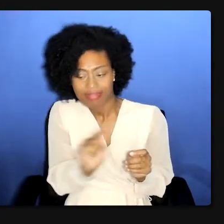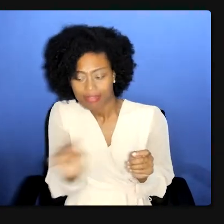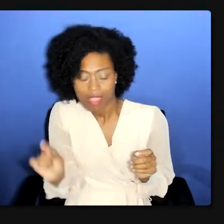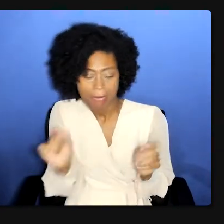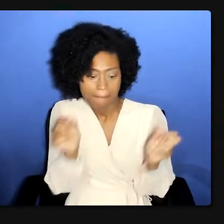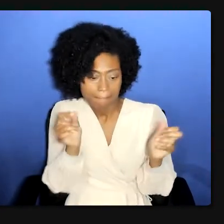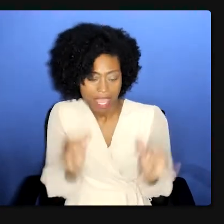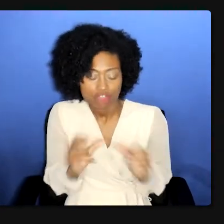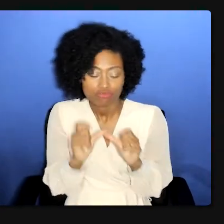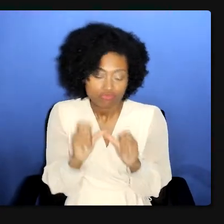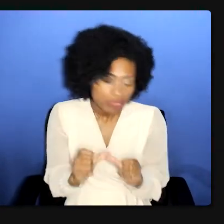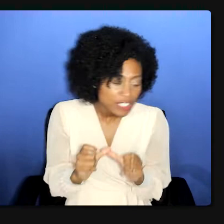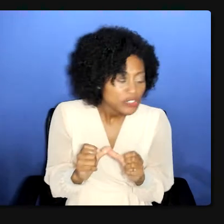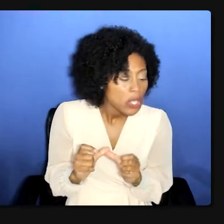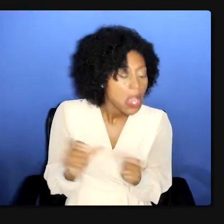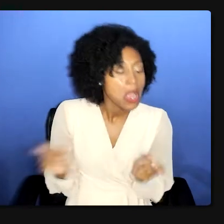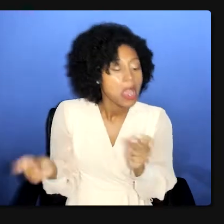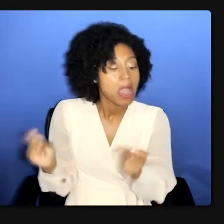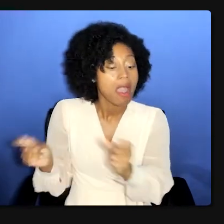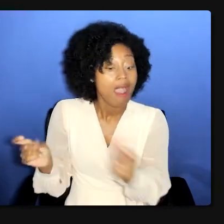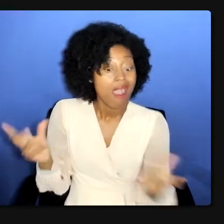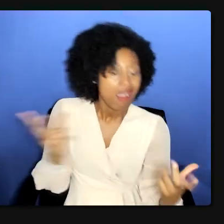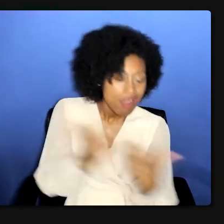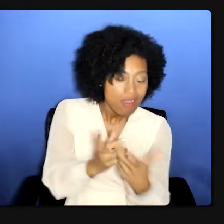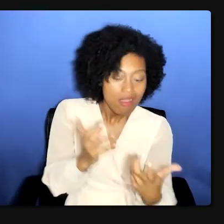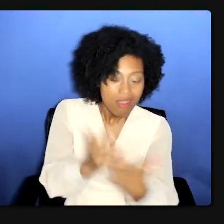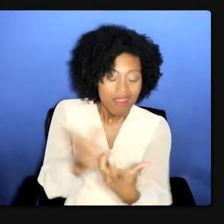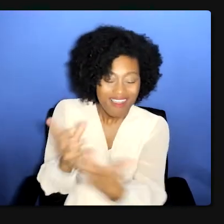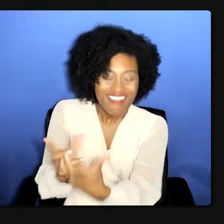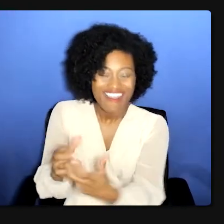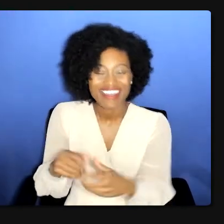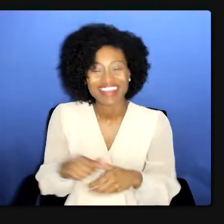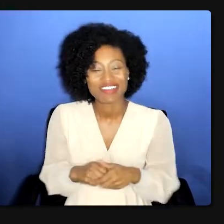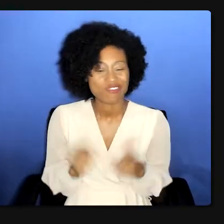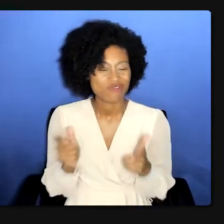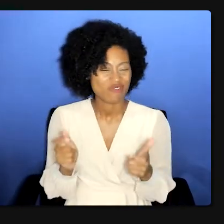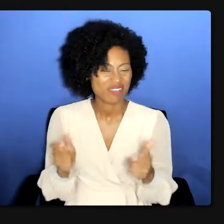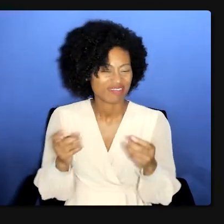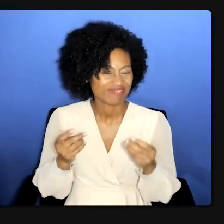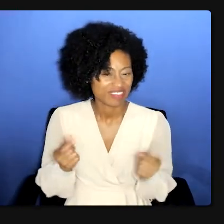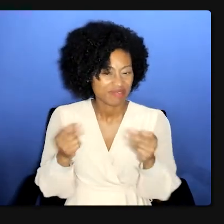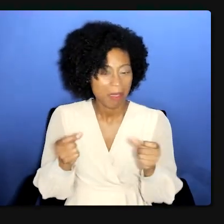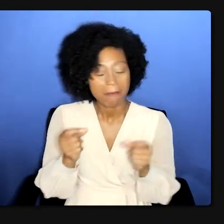and continuously build and deliver sticky content, that too with rapid iterations.